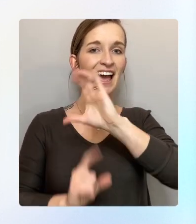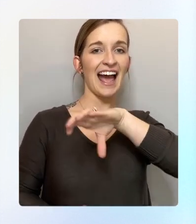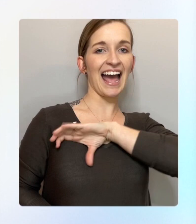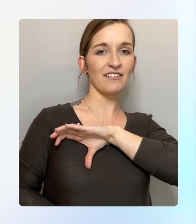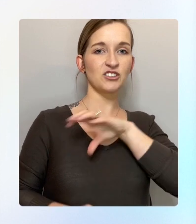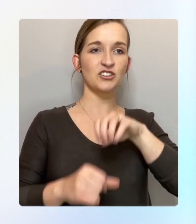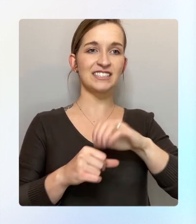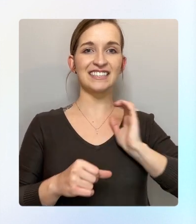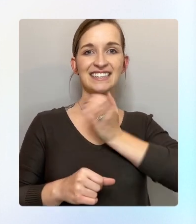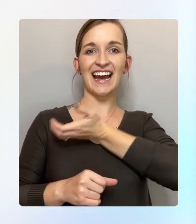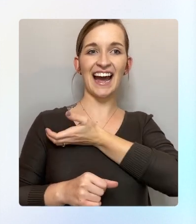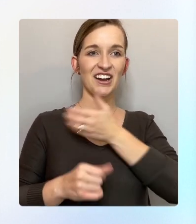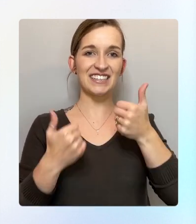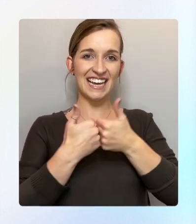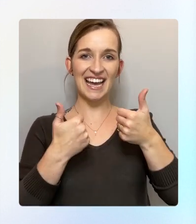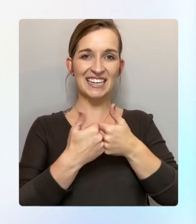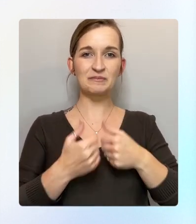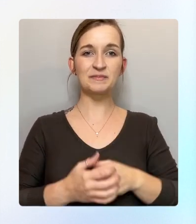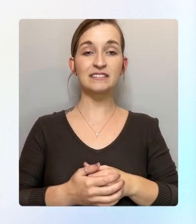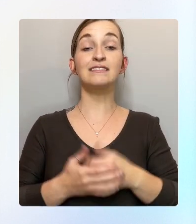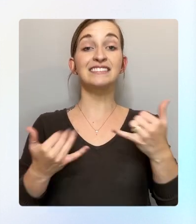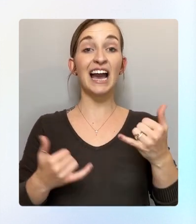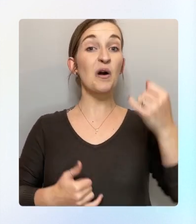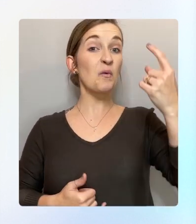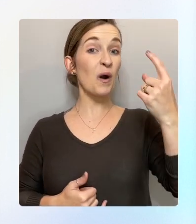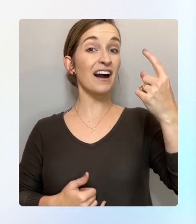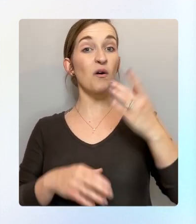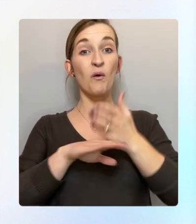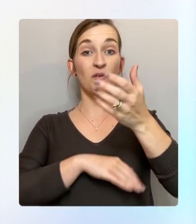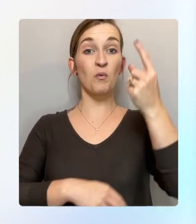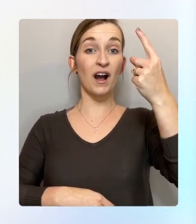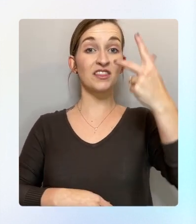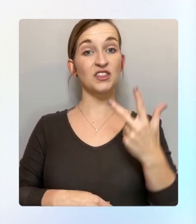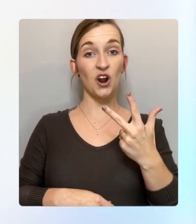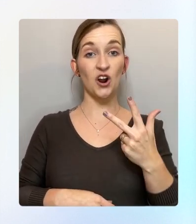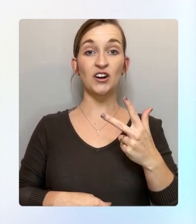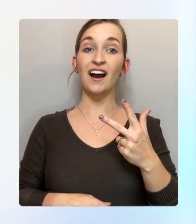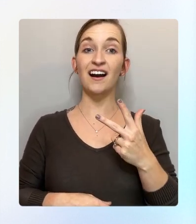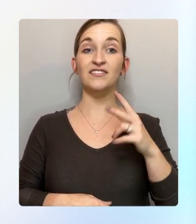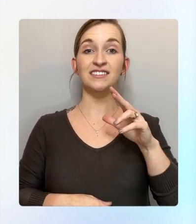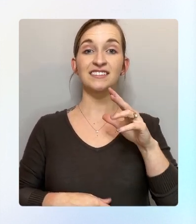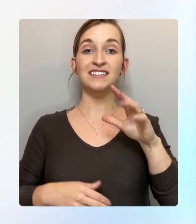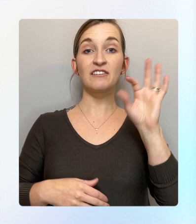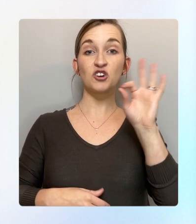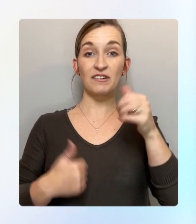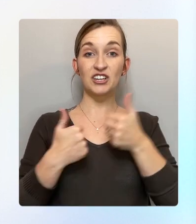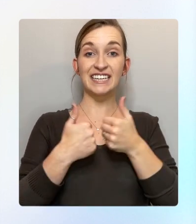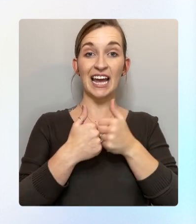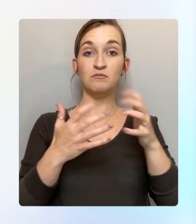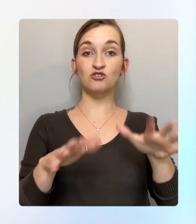of ForeVR Bowl's audience identifies as female. Additionally, this demographic data has helped us find quest communities